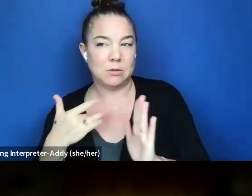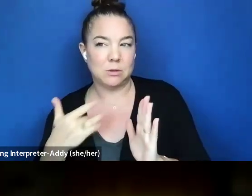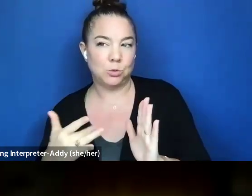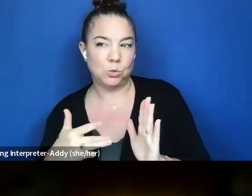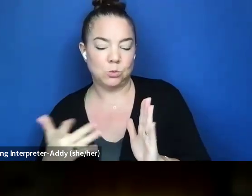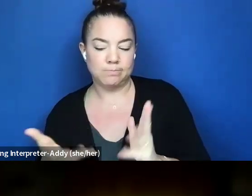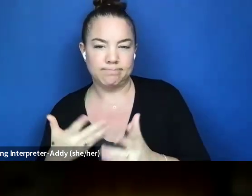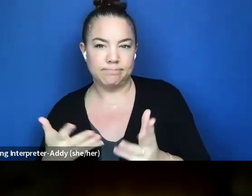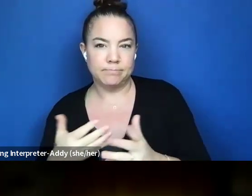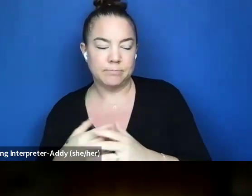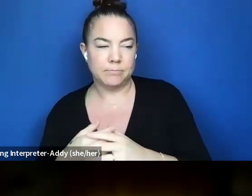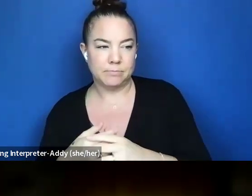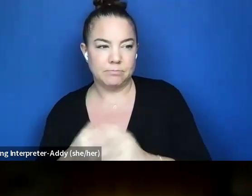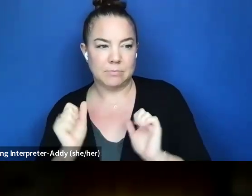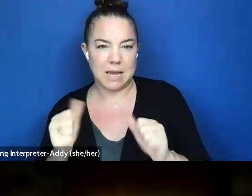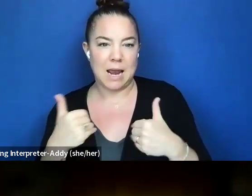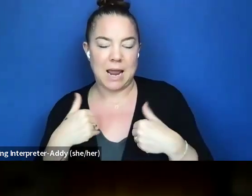Brooke Wilson (she/her): you can have the largest impact.